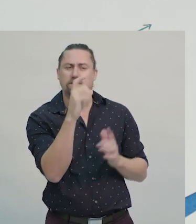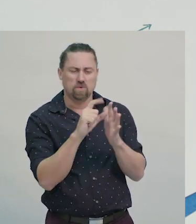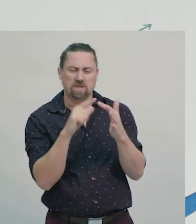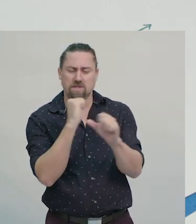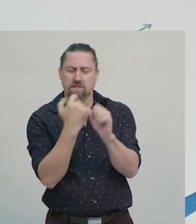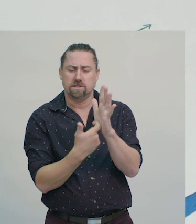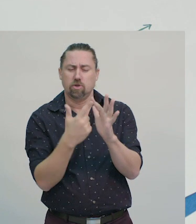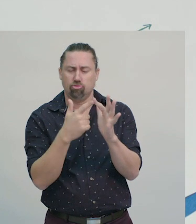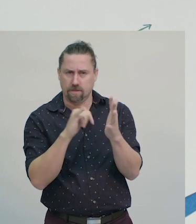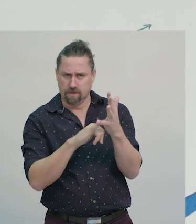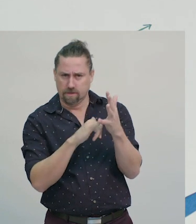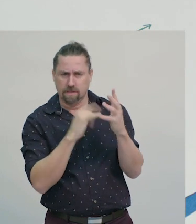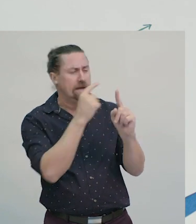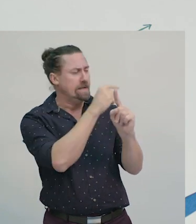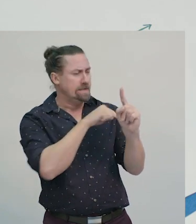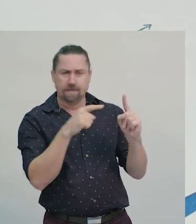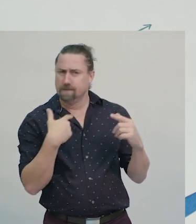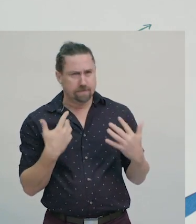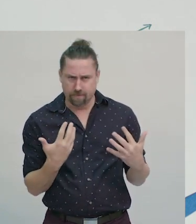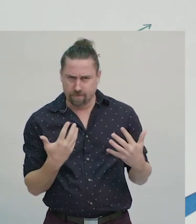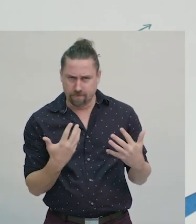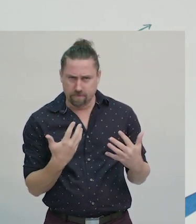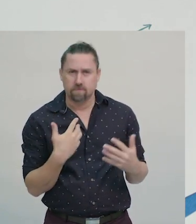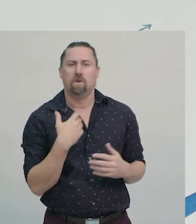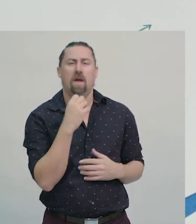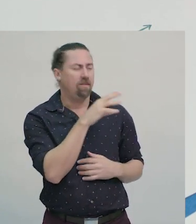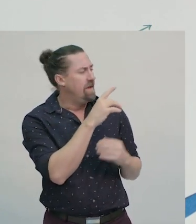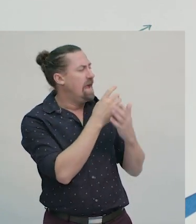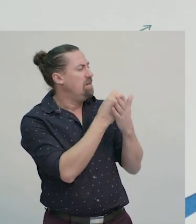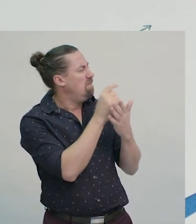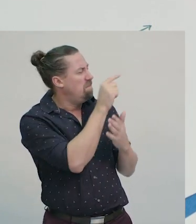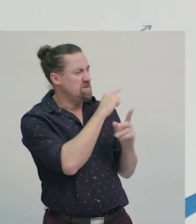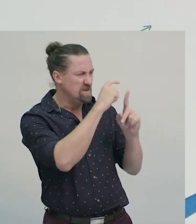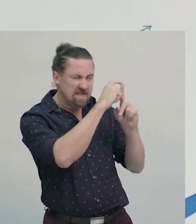so they are labelled with pro-numerals, D, E, and F.